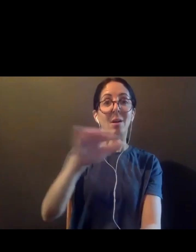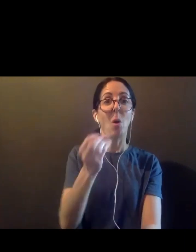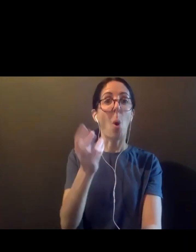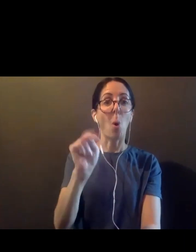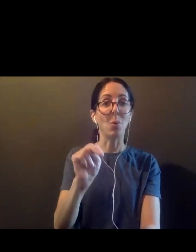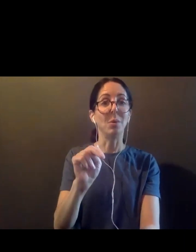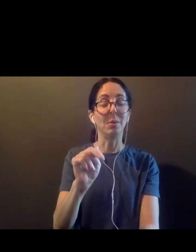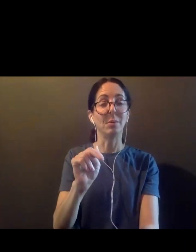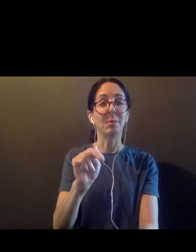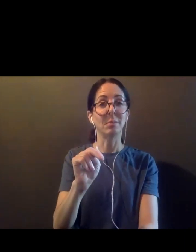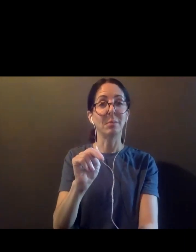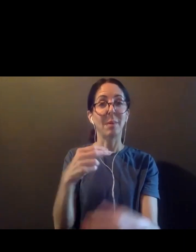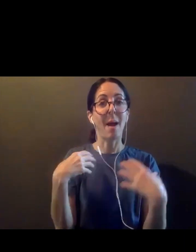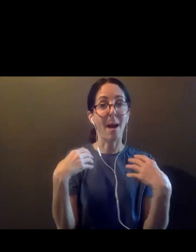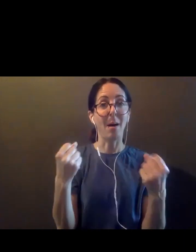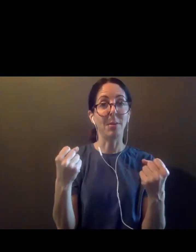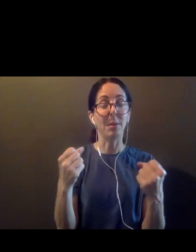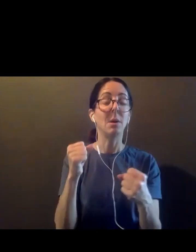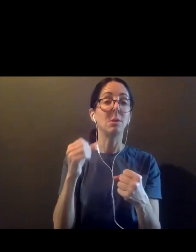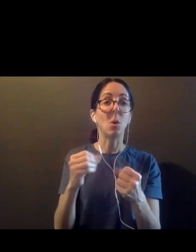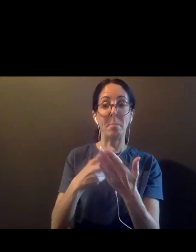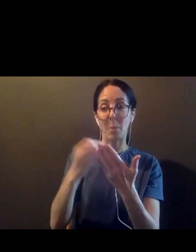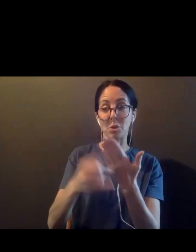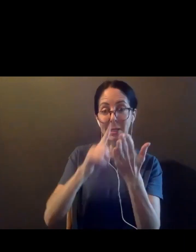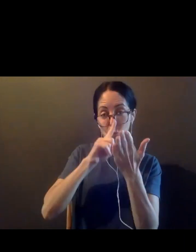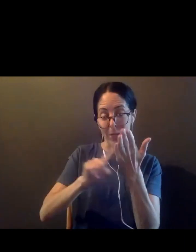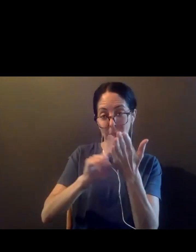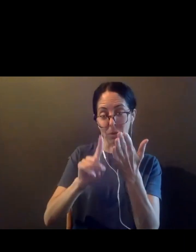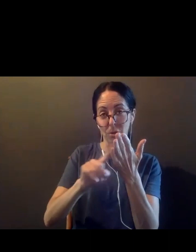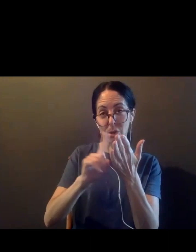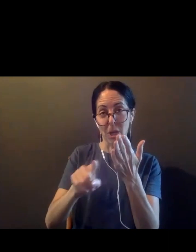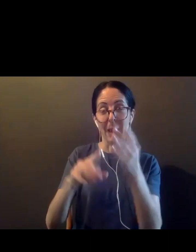So, when we think about our research projects imagining their endpoint, like what we want